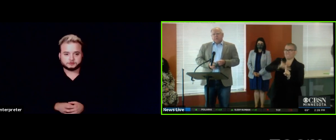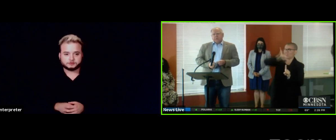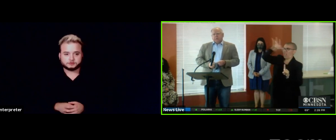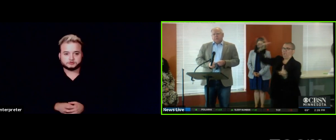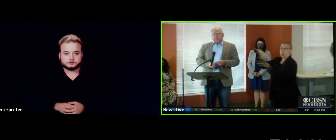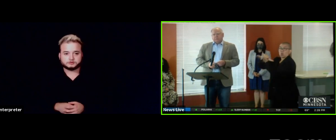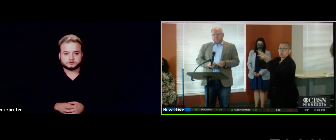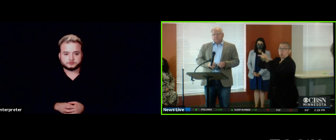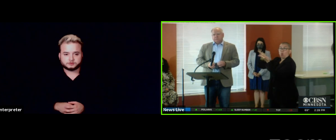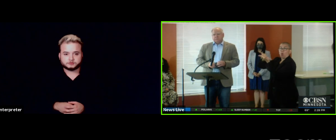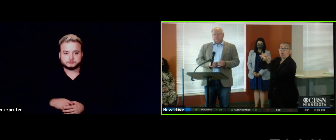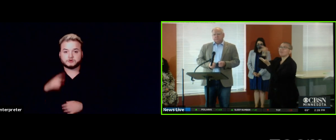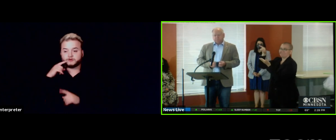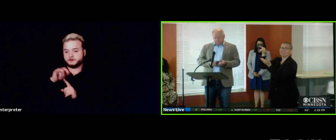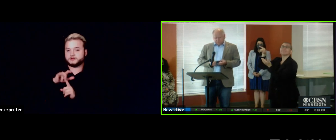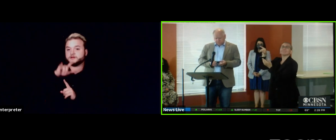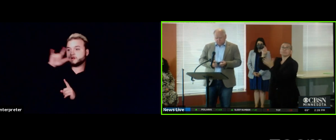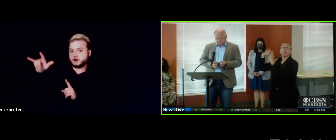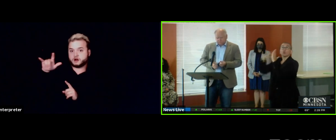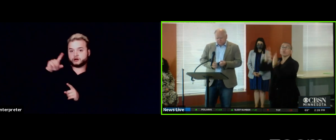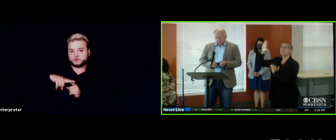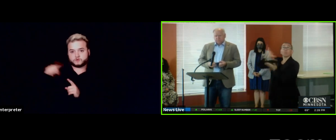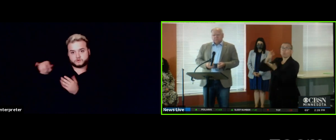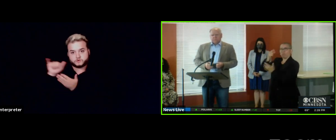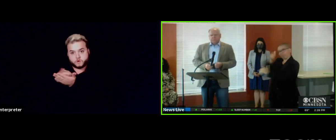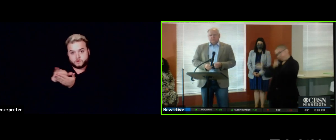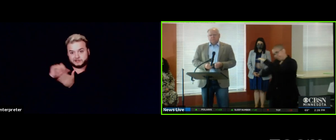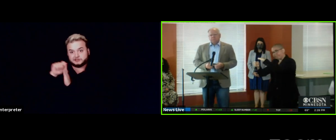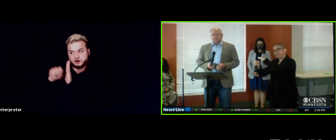around the country and with us kind of floating up and down with numbers, are you looking,